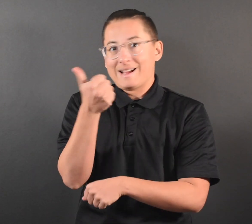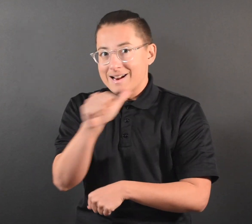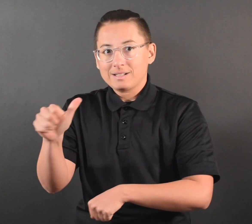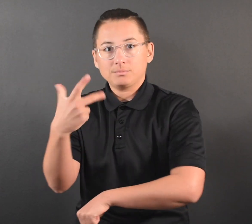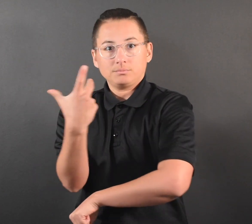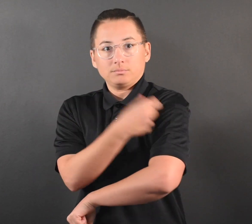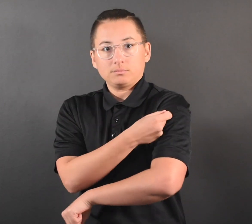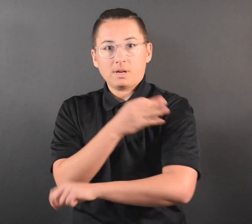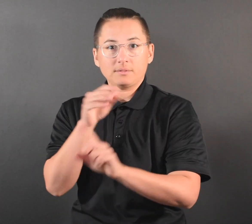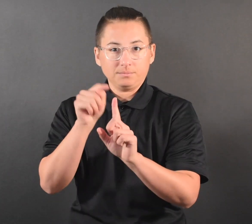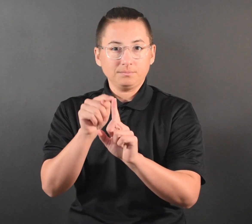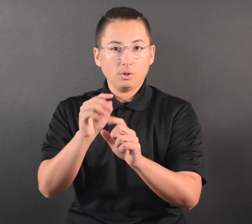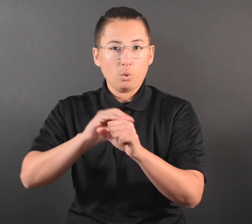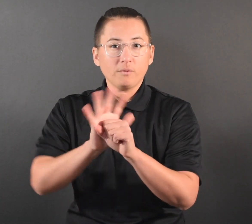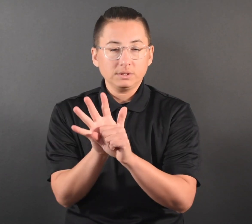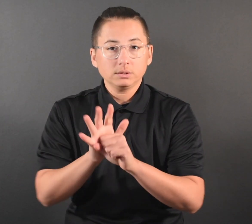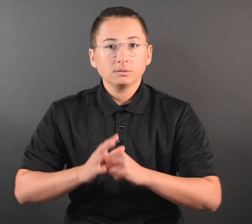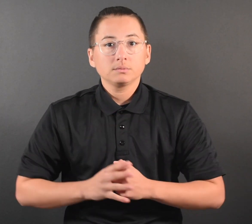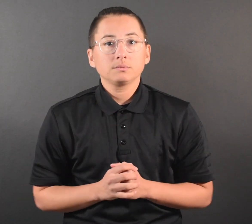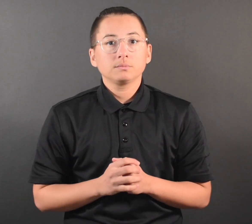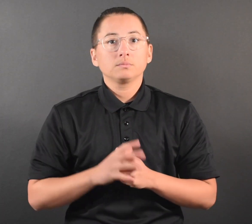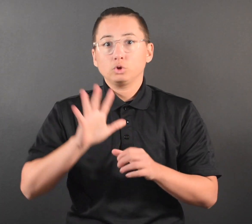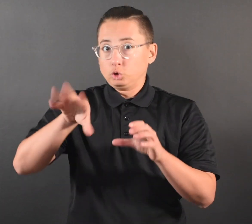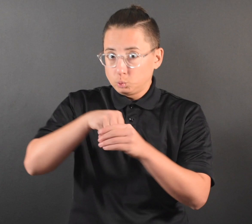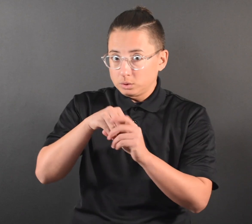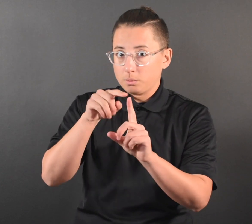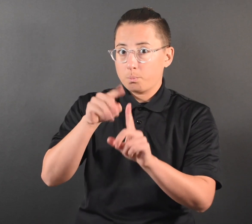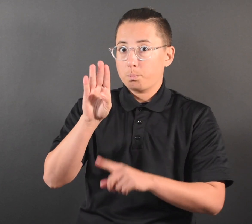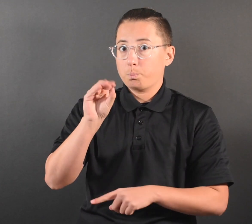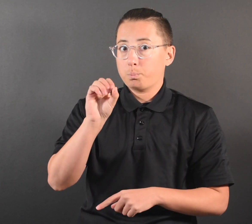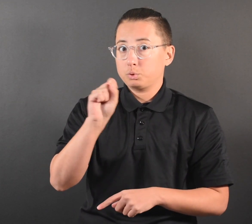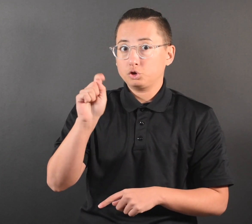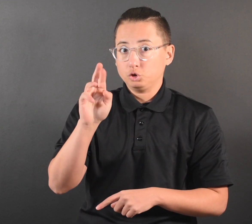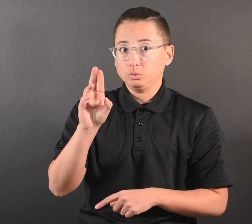Consider these things before getting any dose of vaccine, including a booster dose: